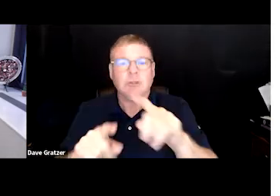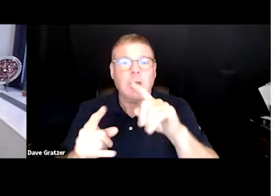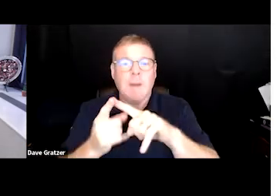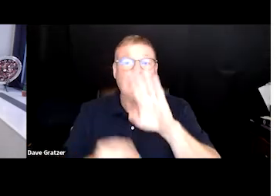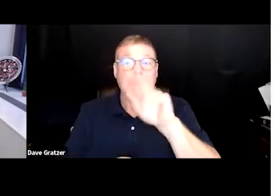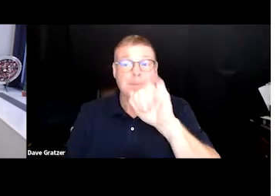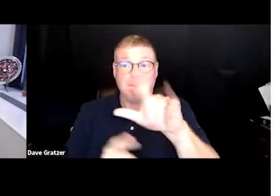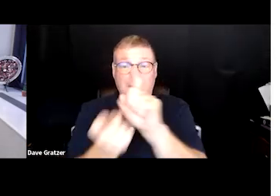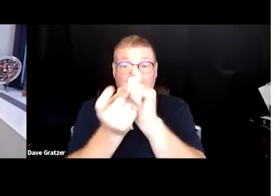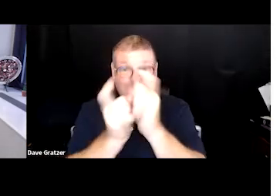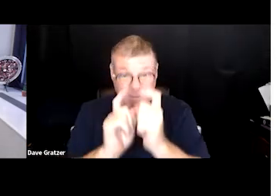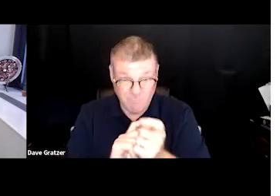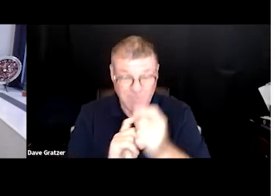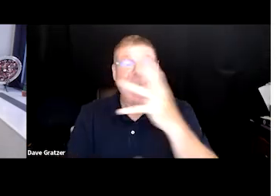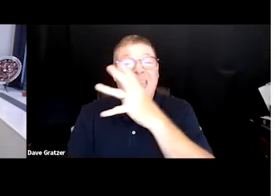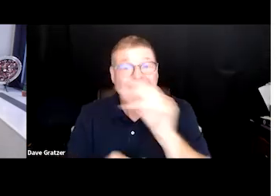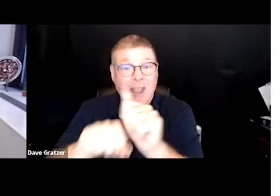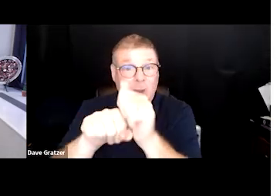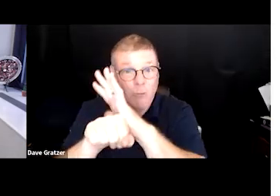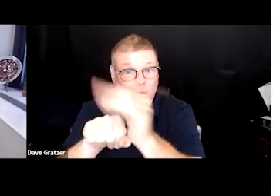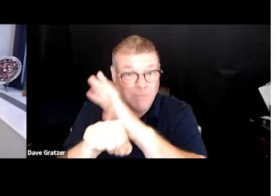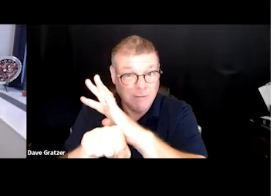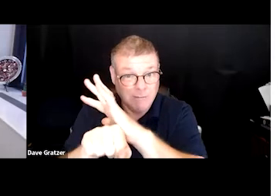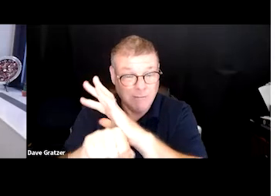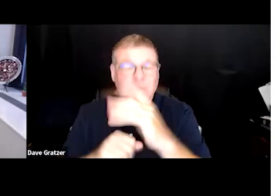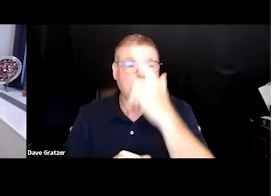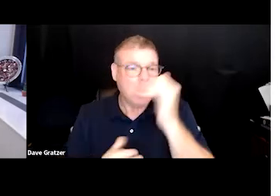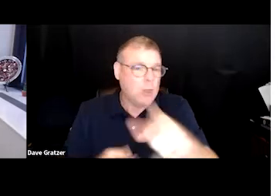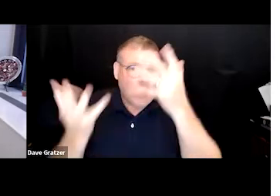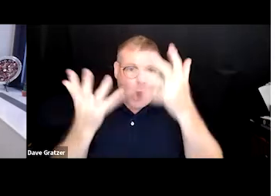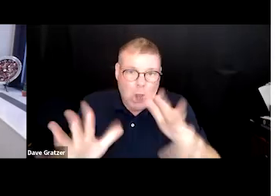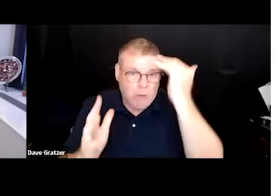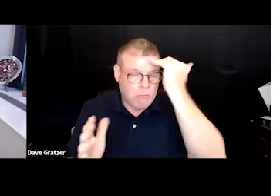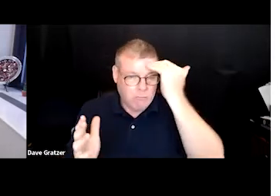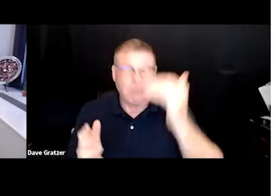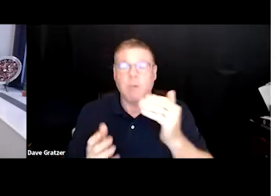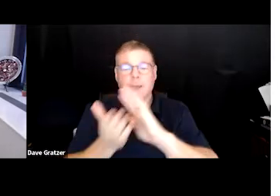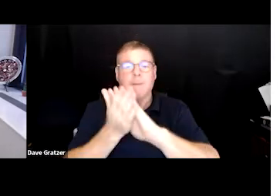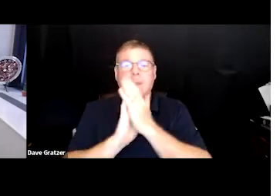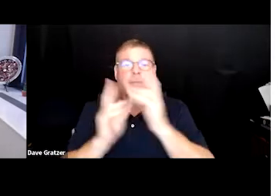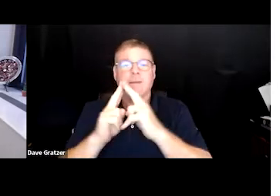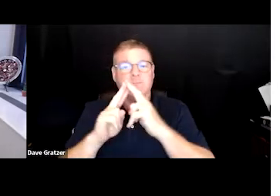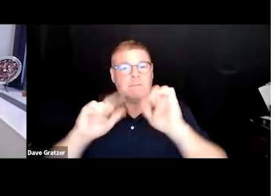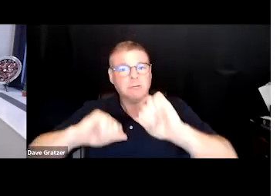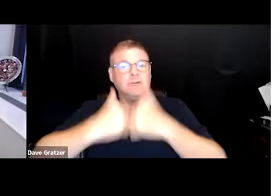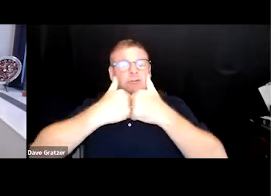as well as COVID, which did, of course, as everybody know, become a very big challenge for jails